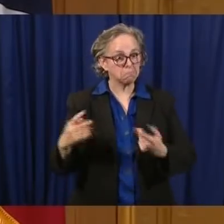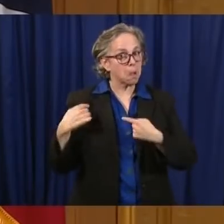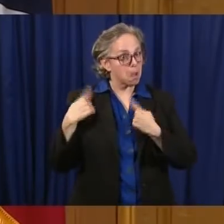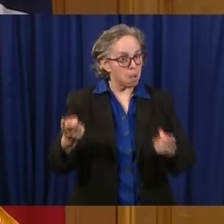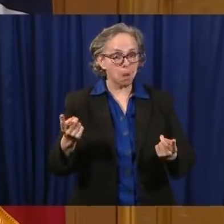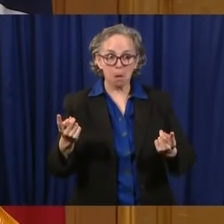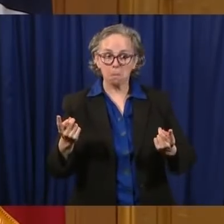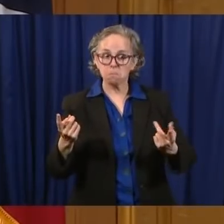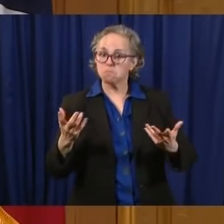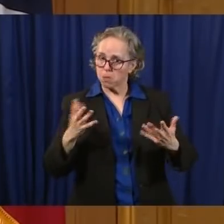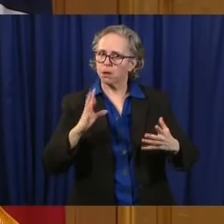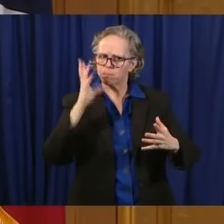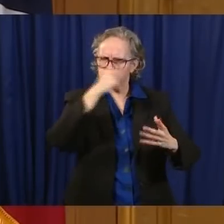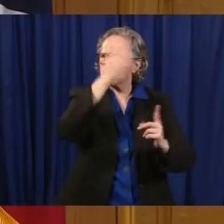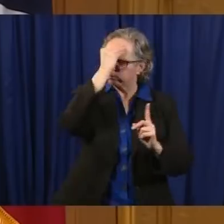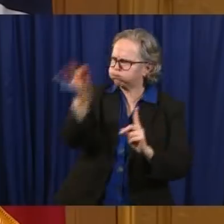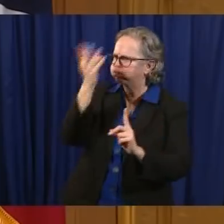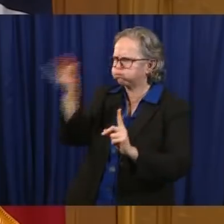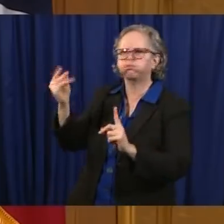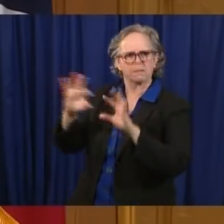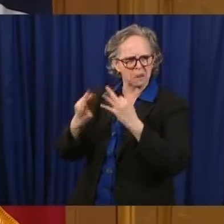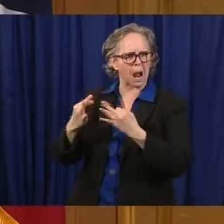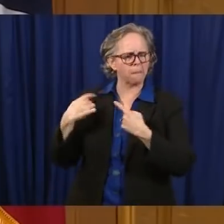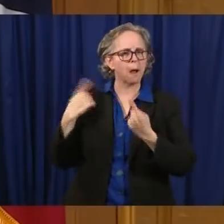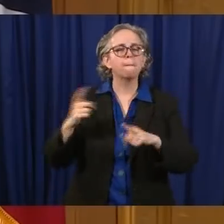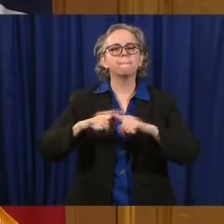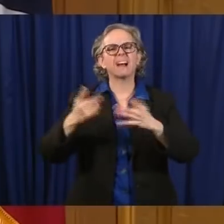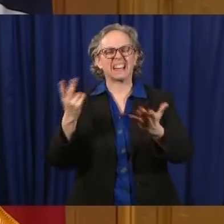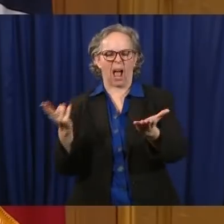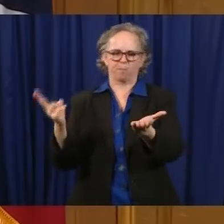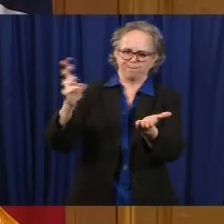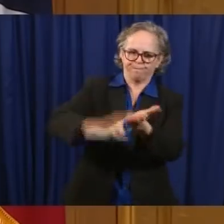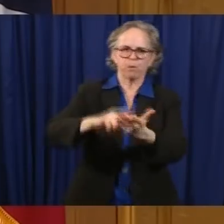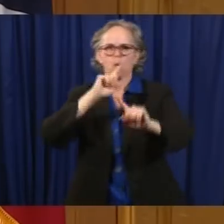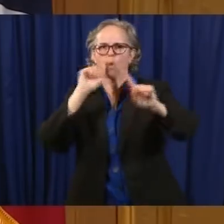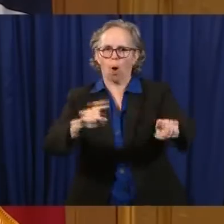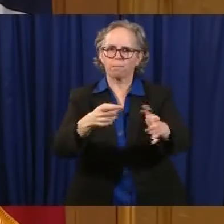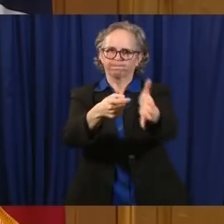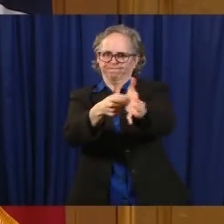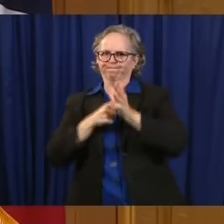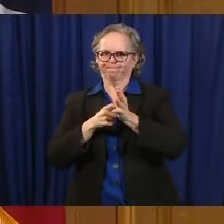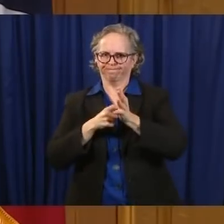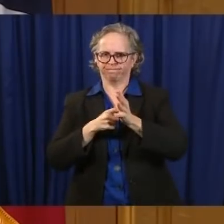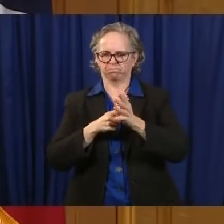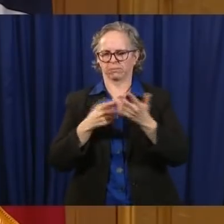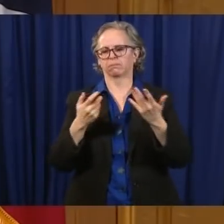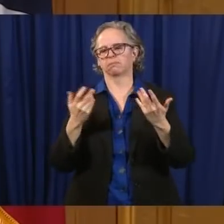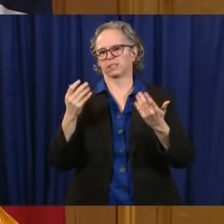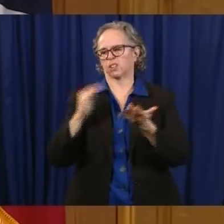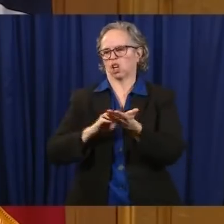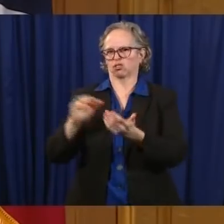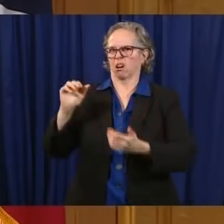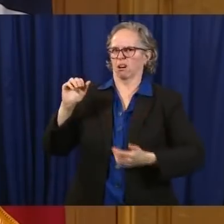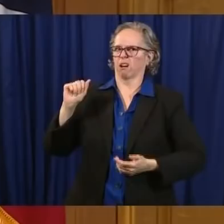INFECTED. THE OHIO DEPARTMENT OF HEALTH HAVE BEEN STRONGLY ENCOURAGING FACILITIES TO DO THIS, I THINK MOST FACILITIES WERE DOING THIS, BUT THIS NOW IS A